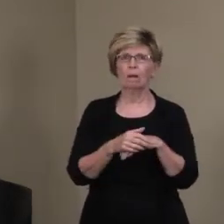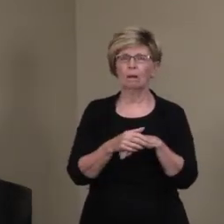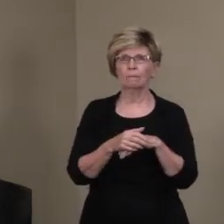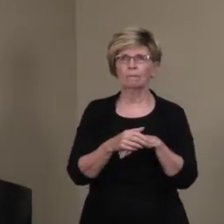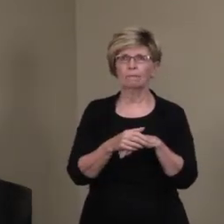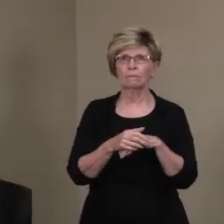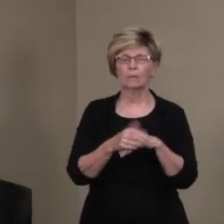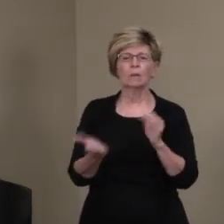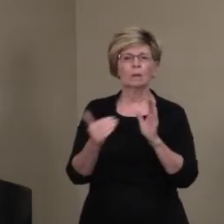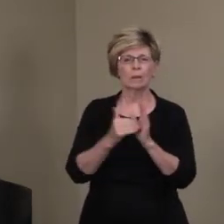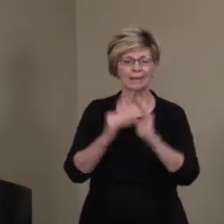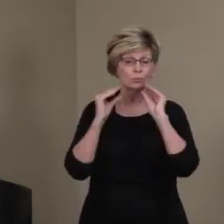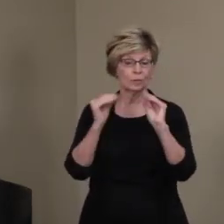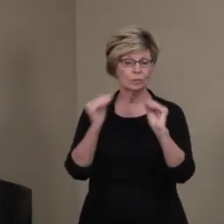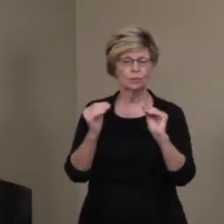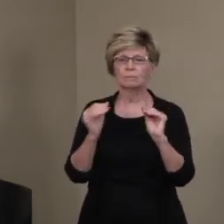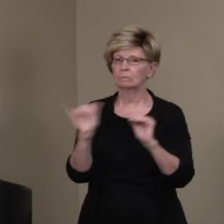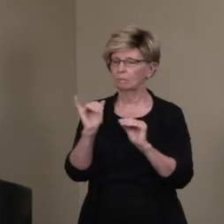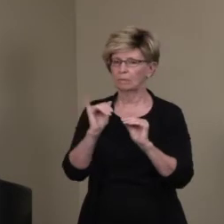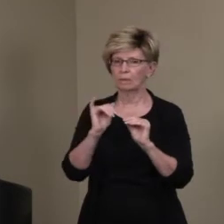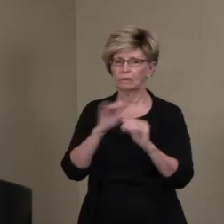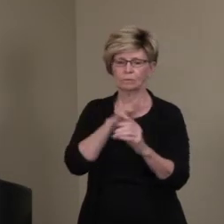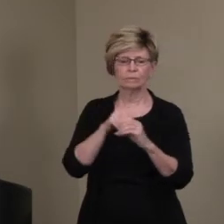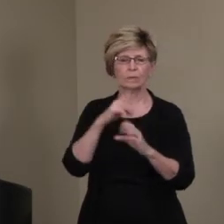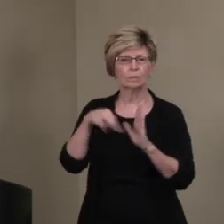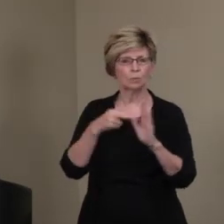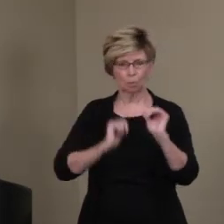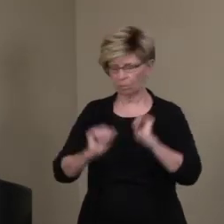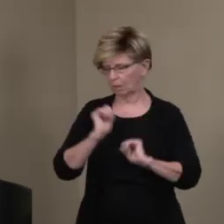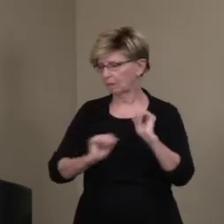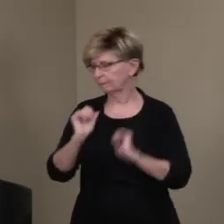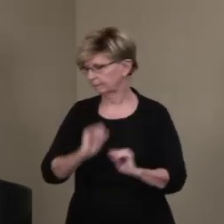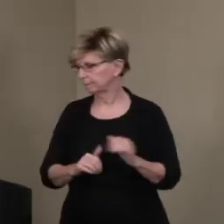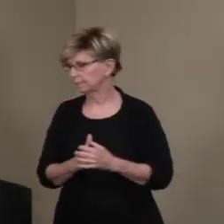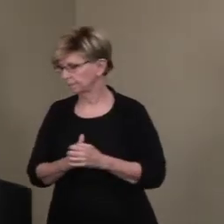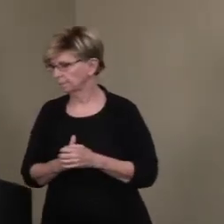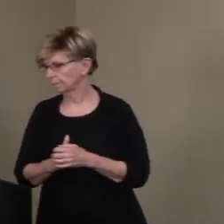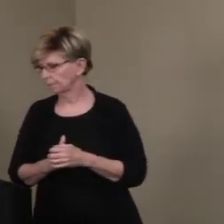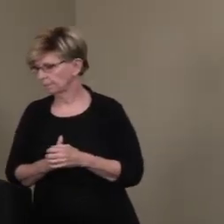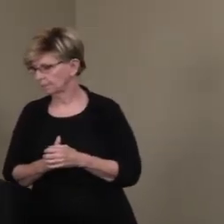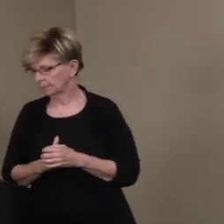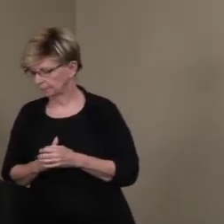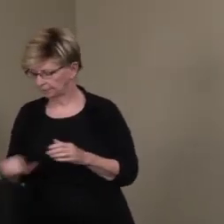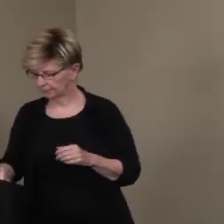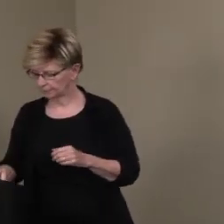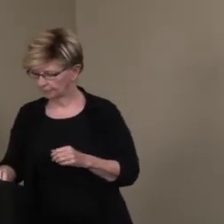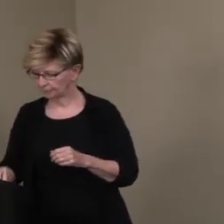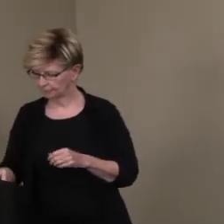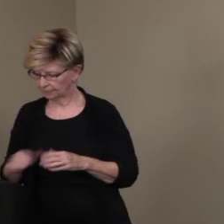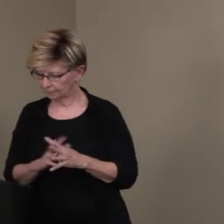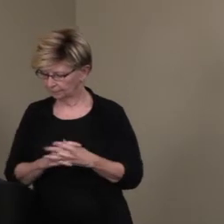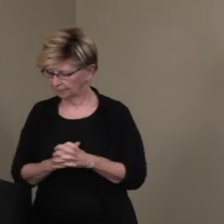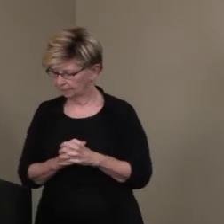conflict resolution skills you may need to use roleplay to show them how to